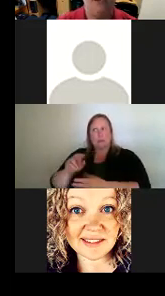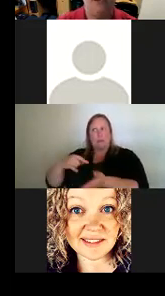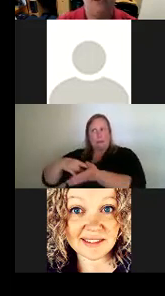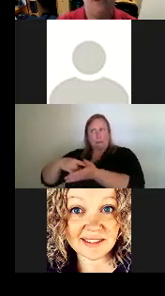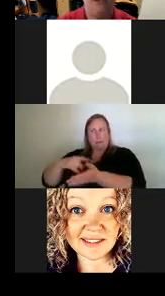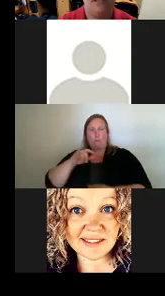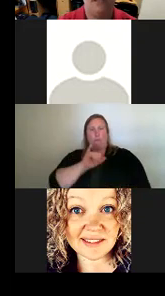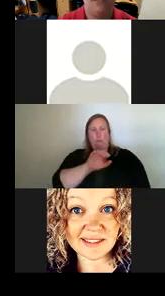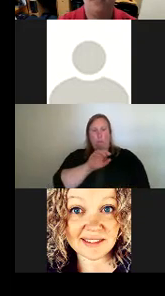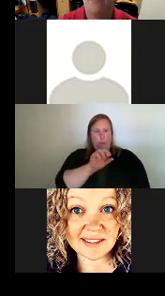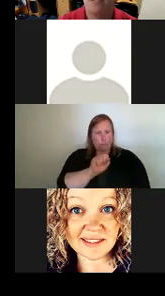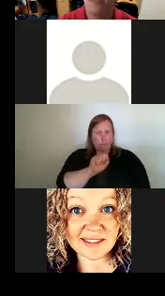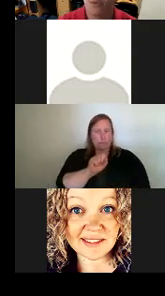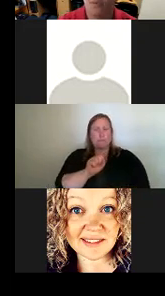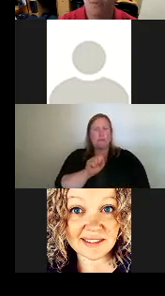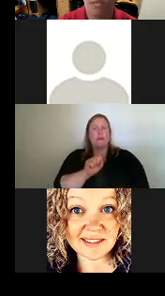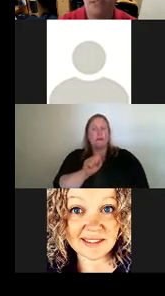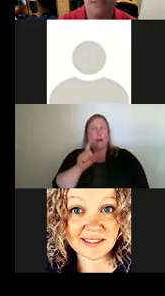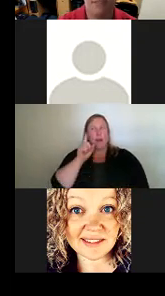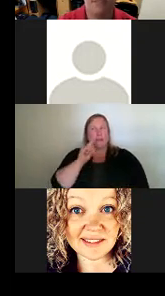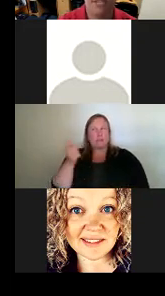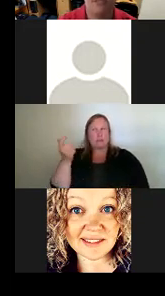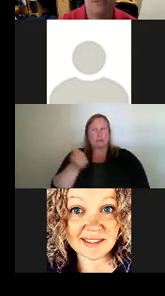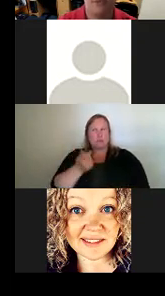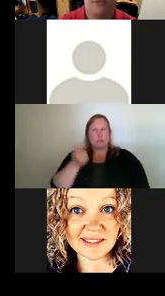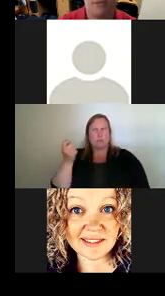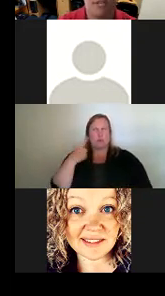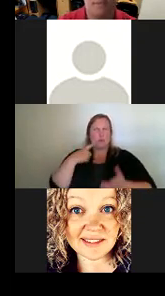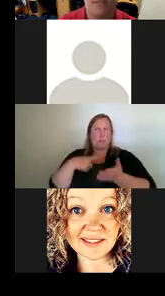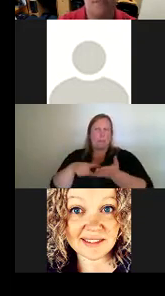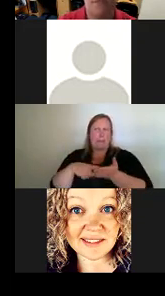THERE ARE -- I THINK THEY HAVE A SUBSCRIPTION PLAN. THEY CHANGED THEIR MODEL A BIT, I BELIEVE.